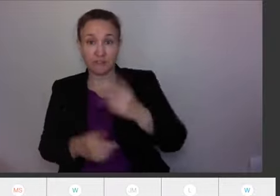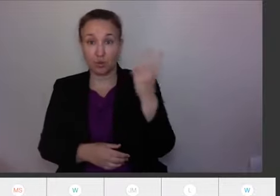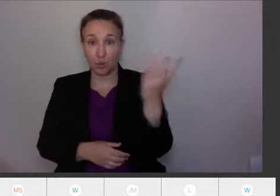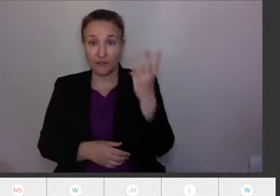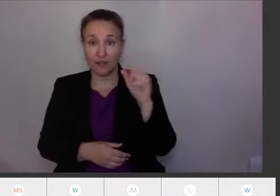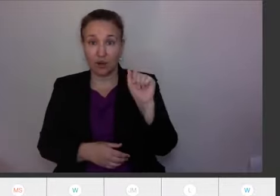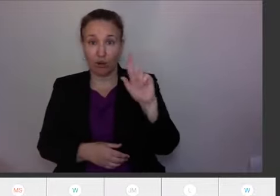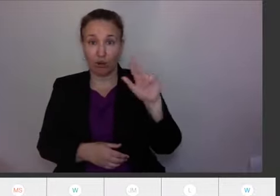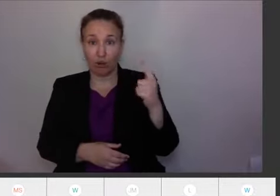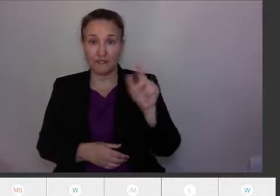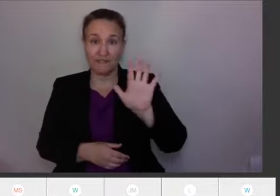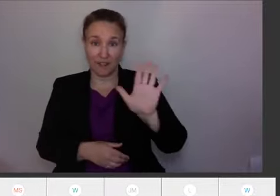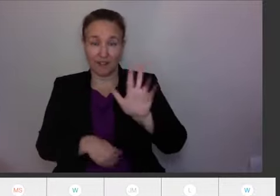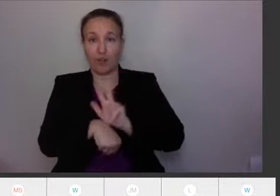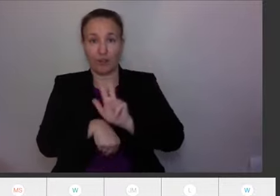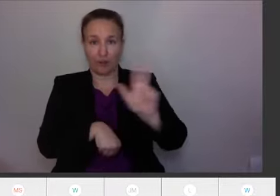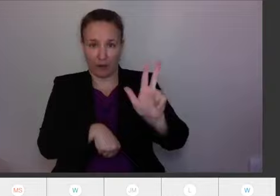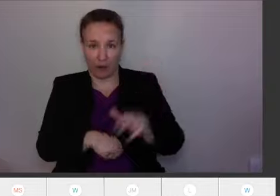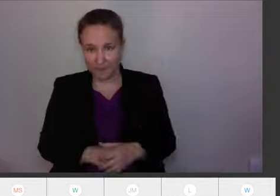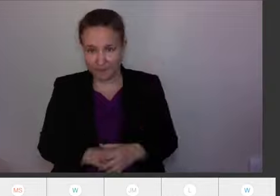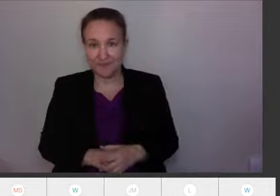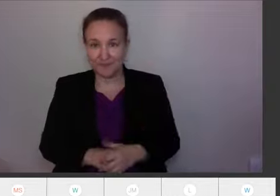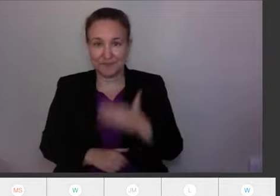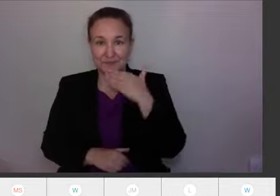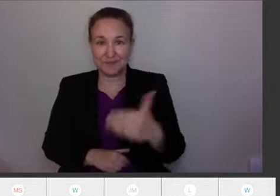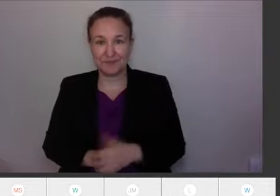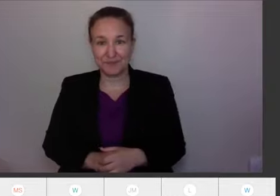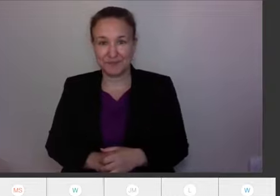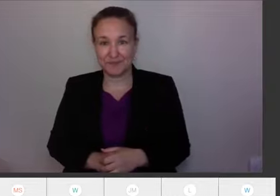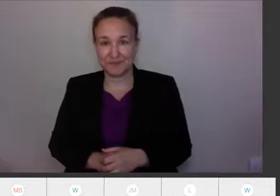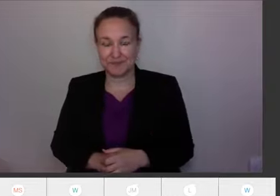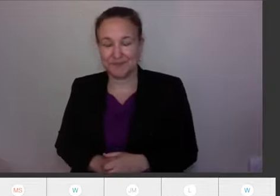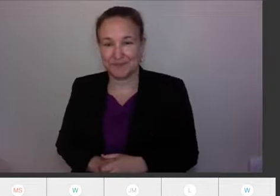at 3 p.m thank you